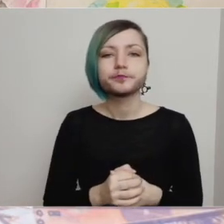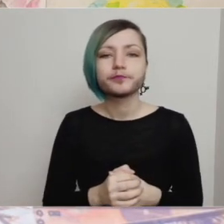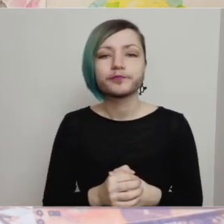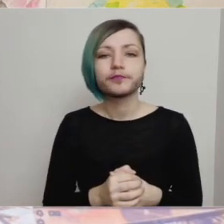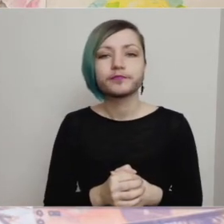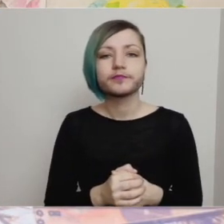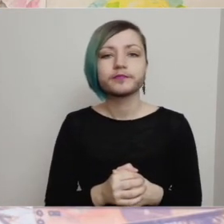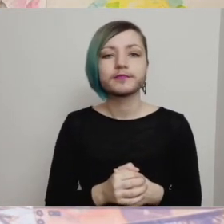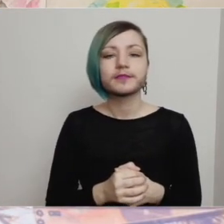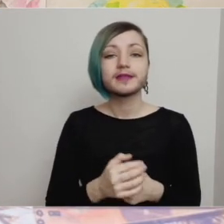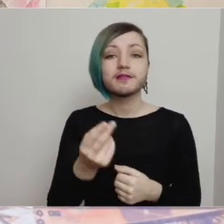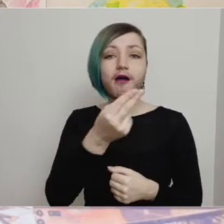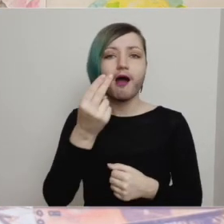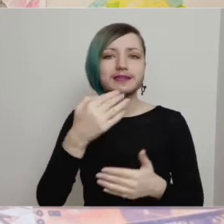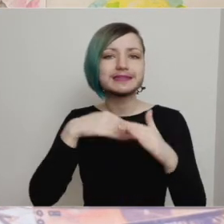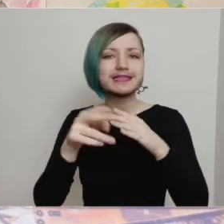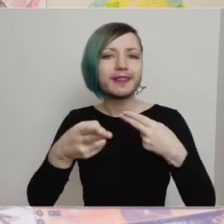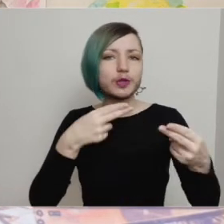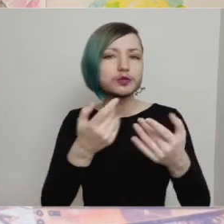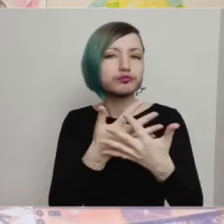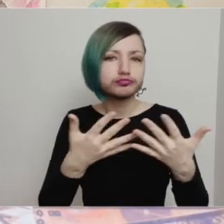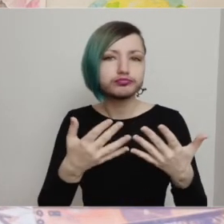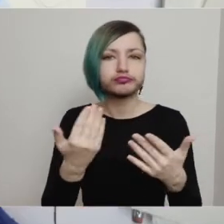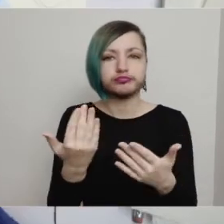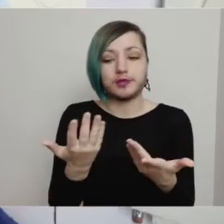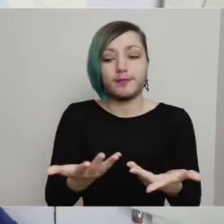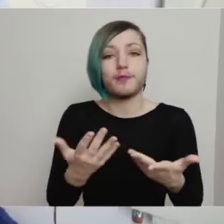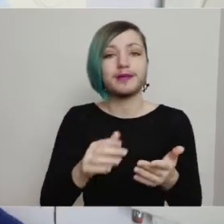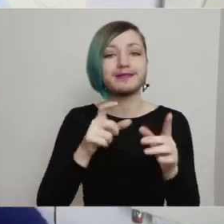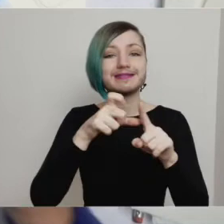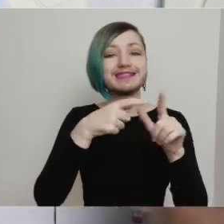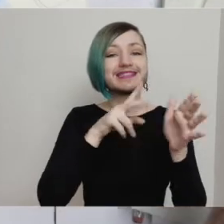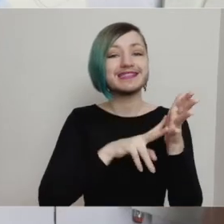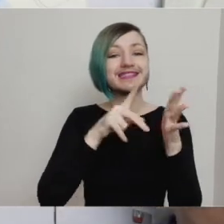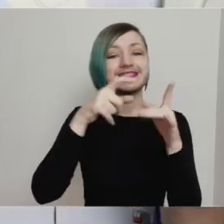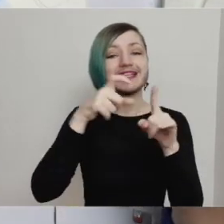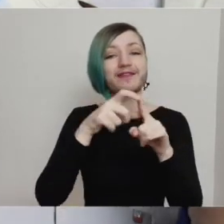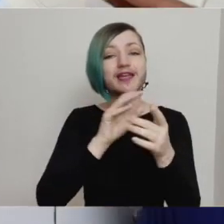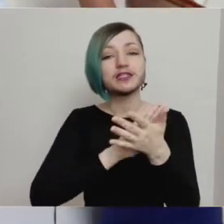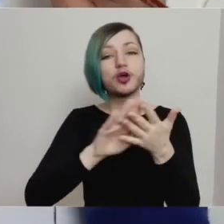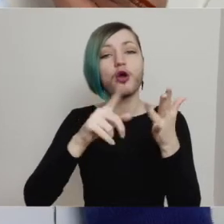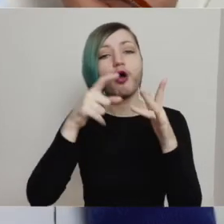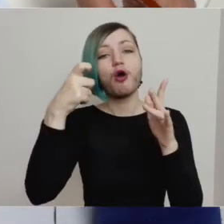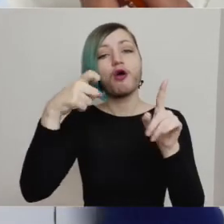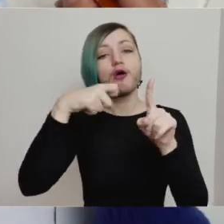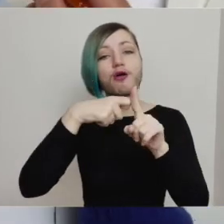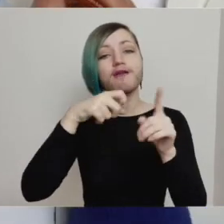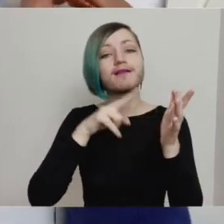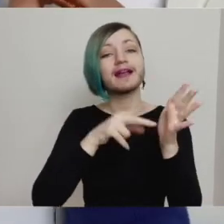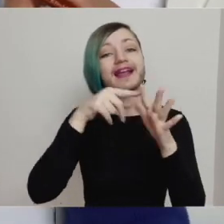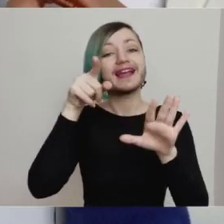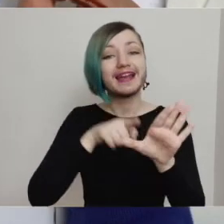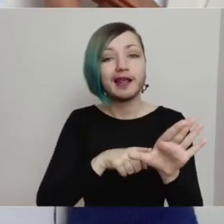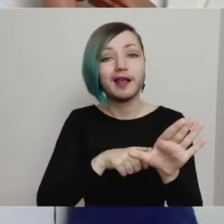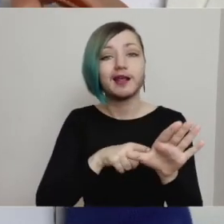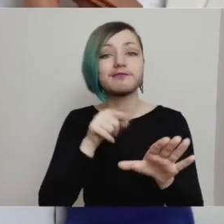in the news a lot at the moment and that is David Hockney he often starts with an ipad.